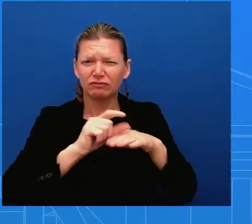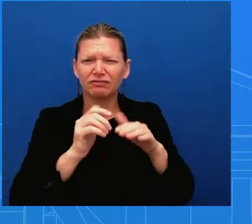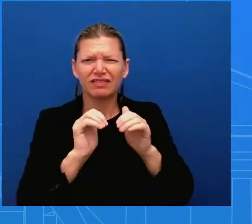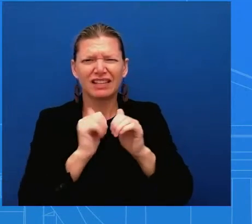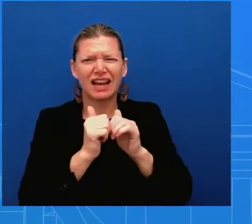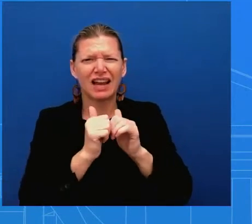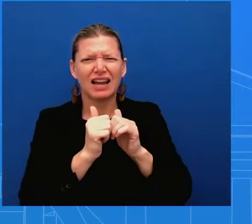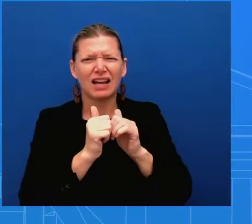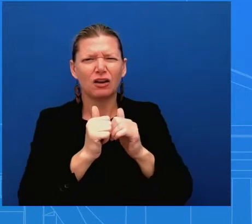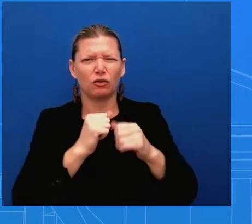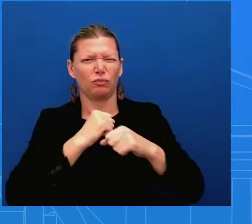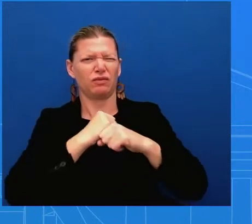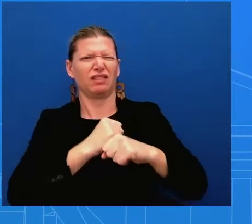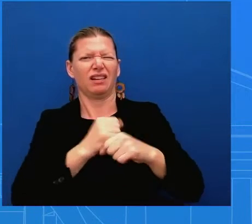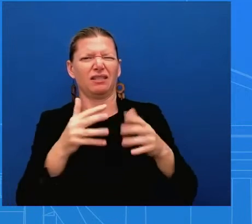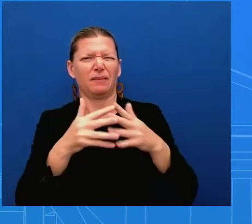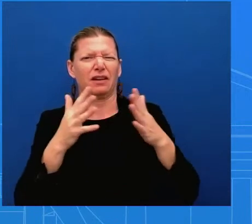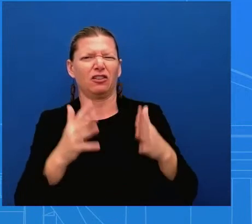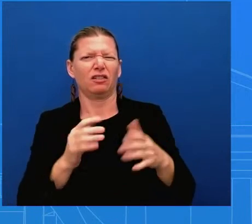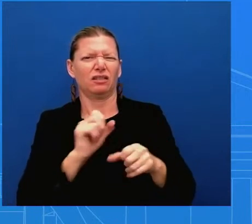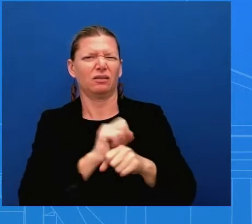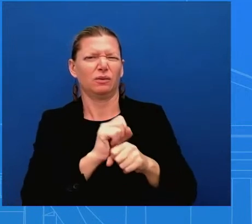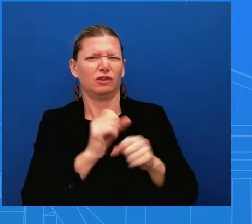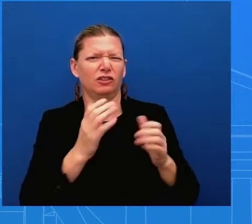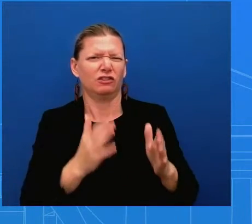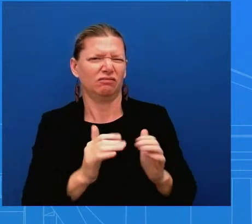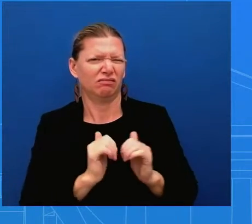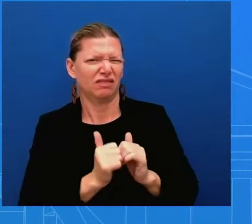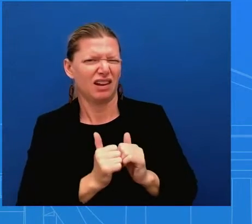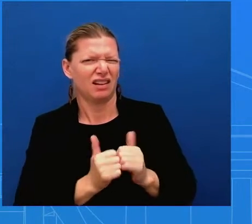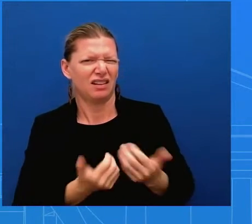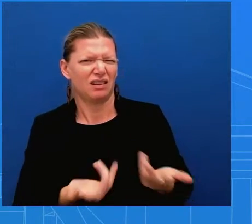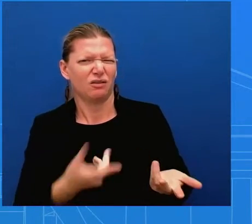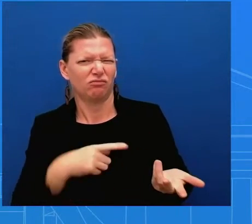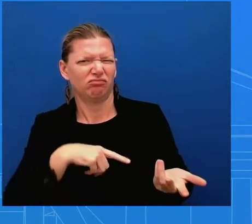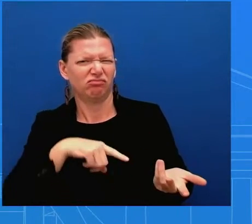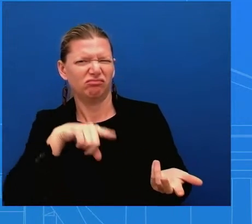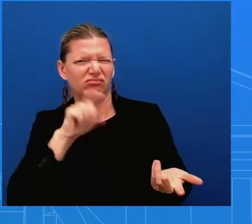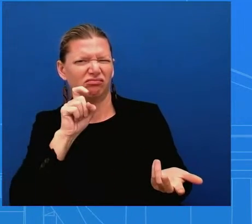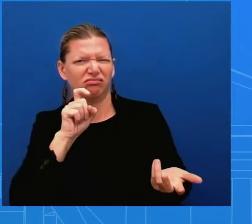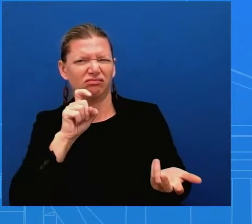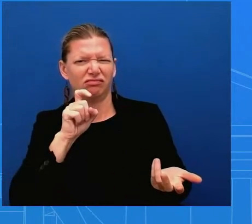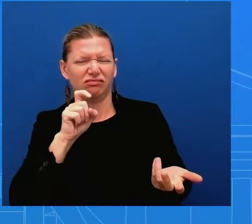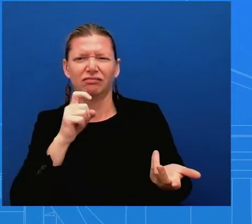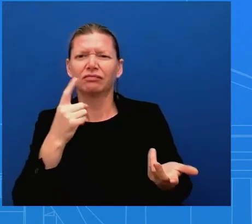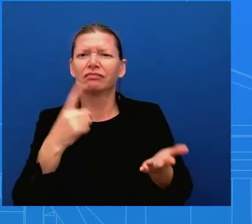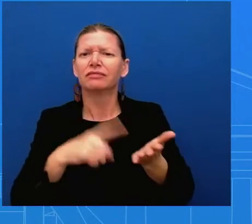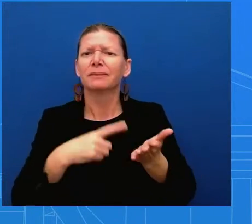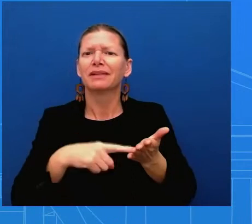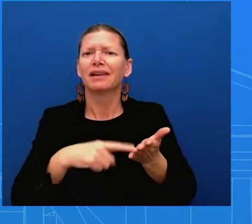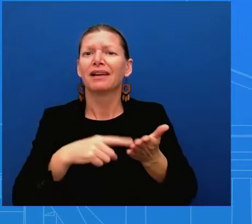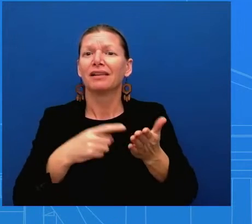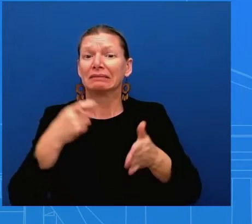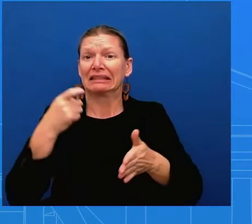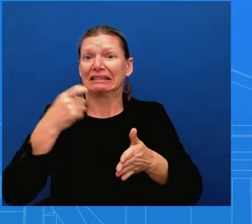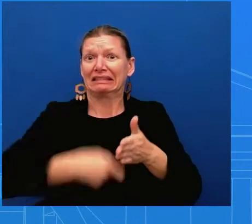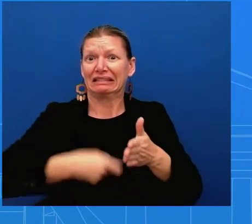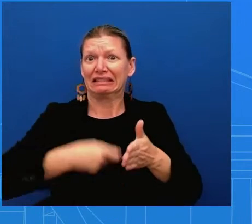Because tariffs are often a tax to consumers. So, how can you ensure Americans that with more tariffs, it doesn't come with higher costs?